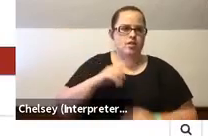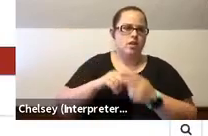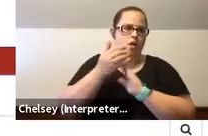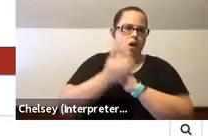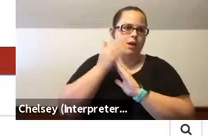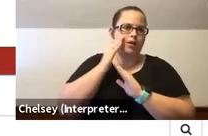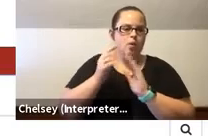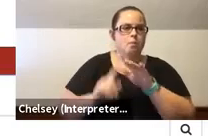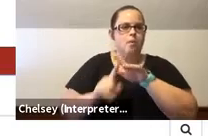Sage Talbot: When you log in.